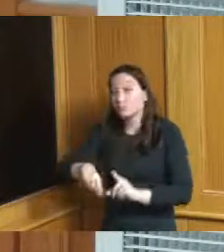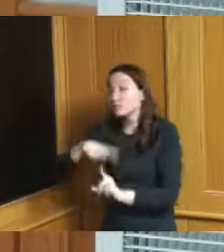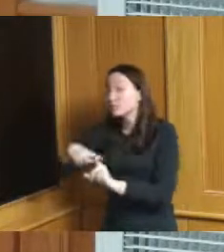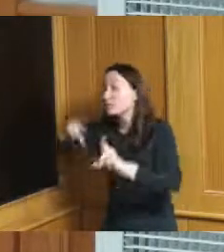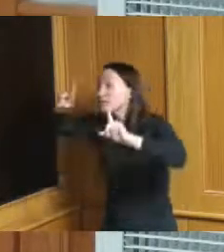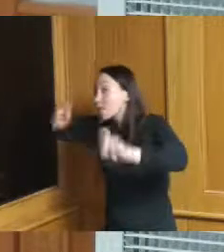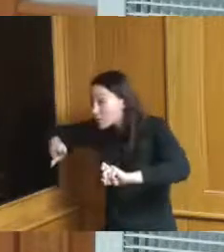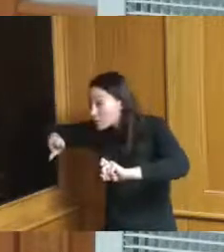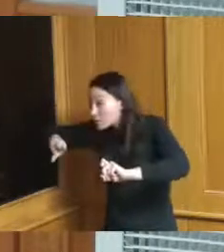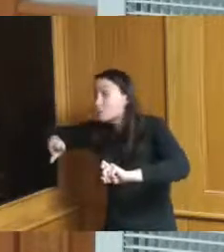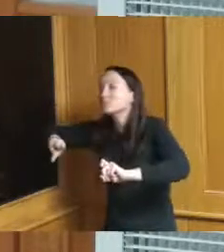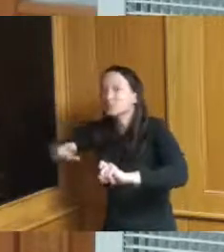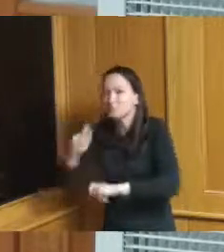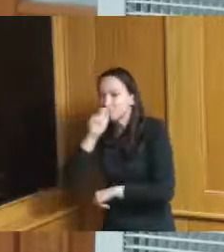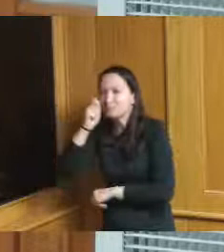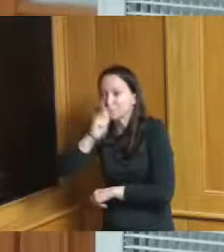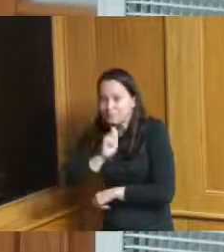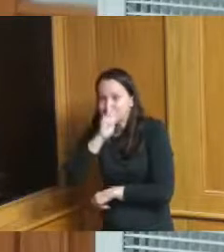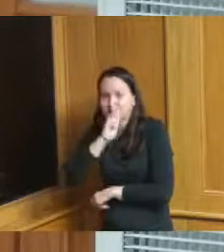Commissioner Kesterman spoke about which is so critical